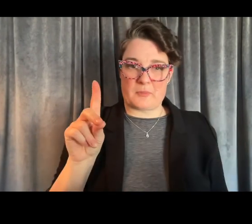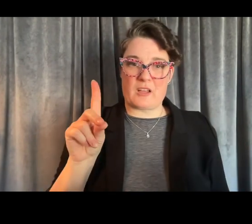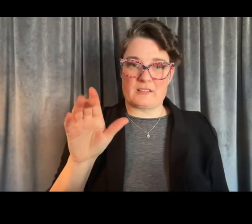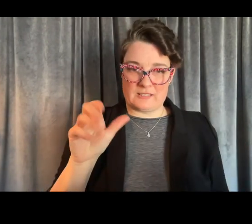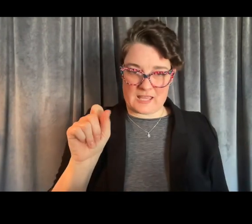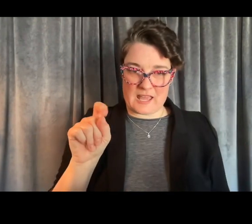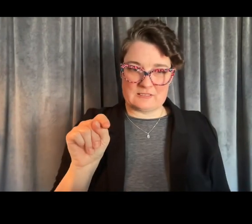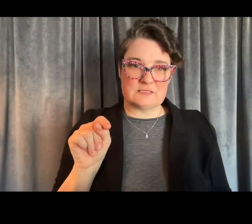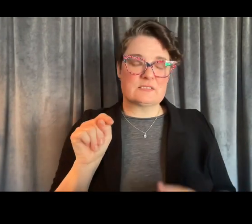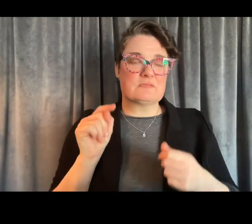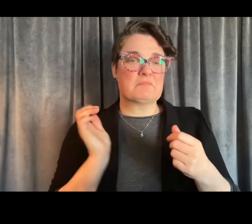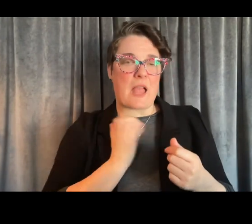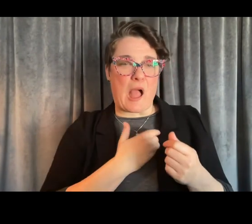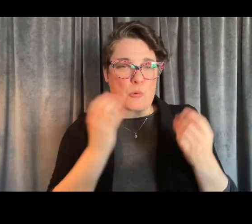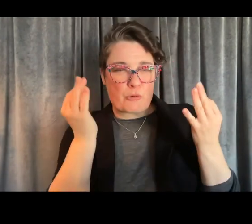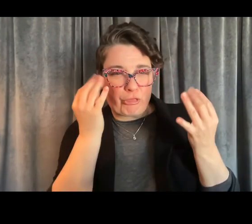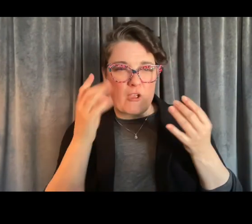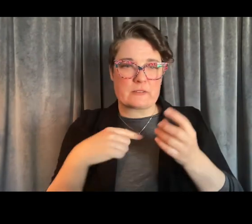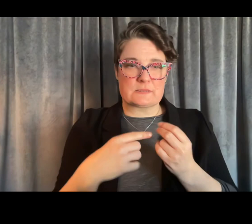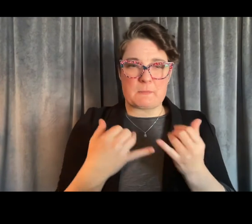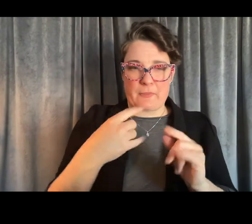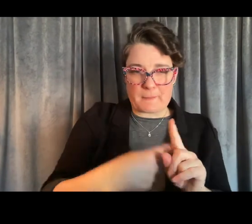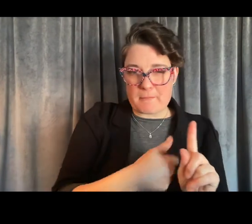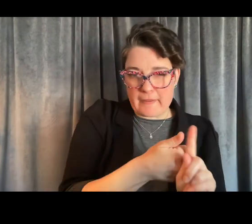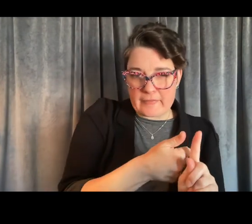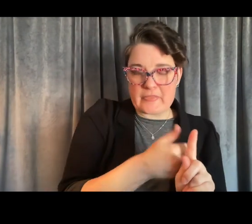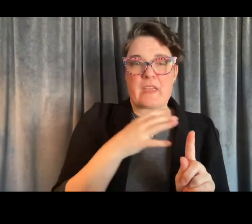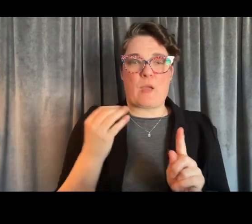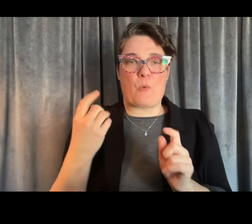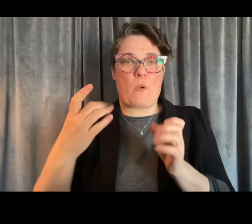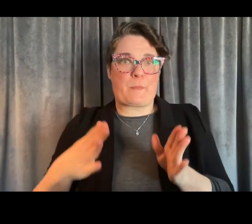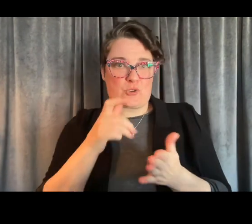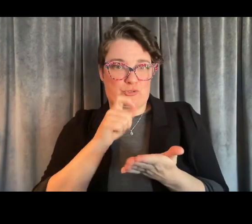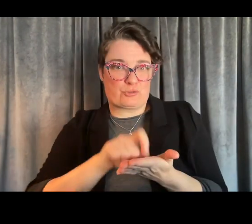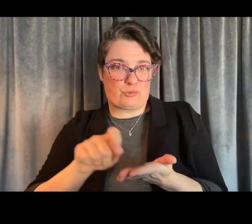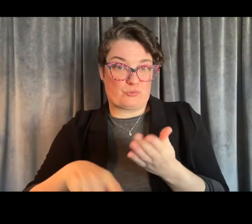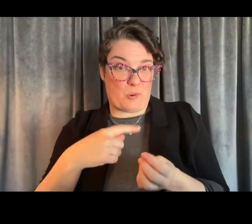who wrote about the month in the planner, and we are transitioning